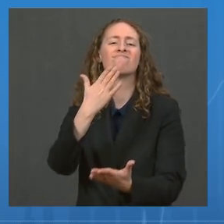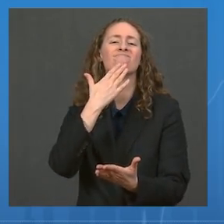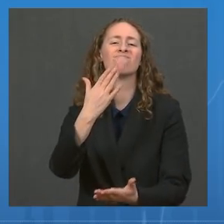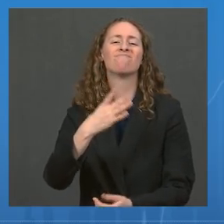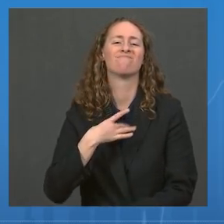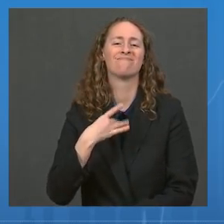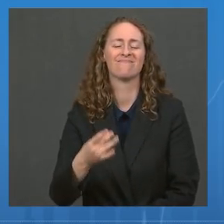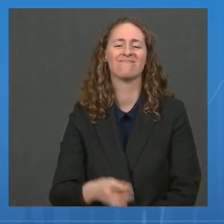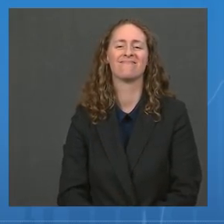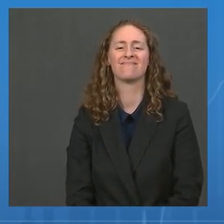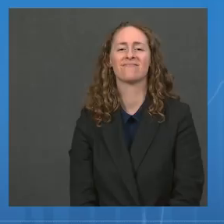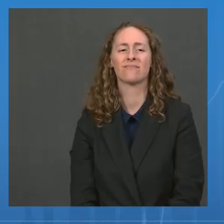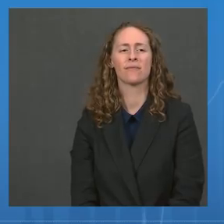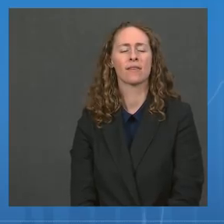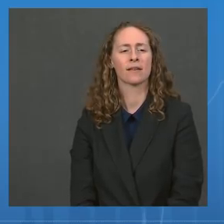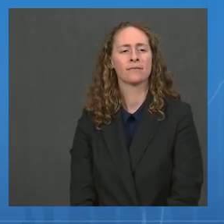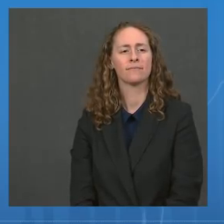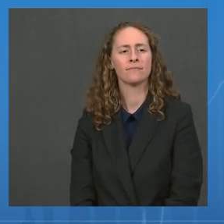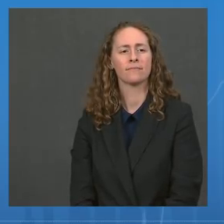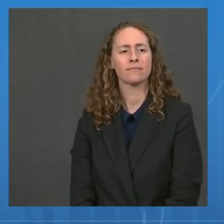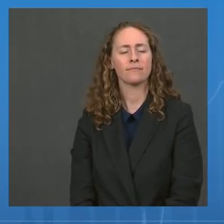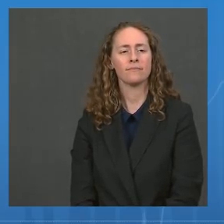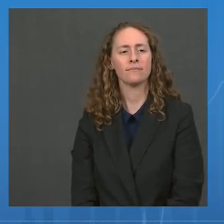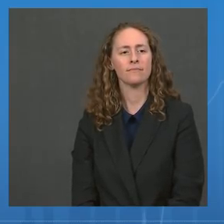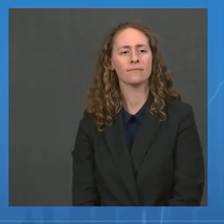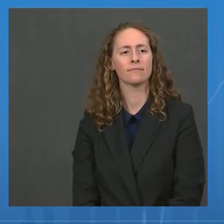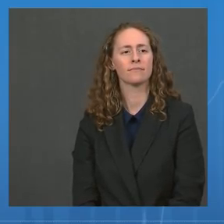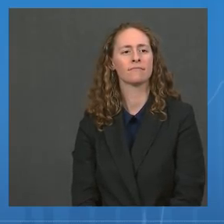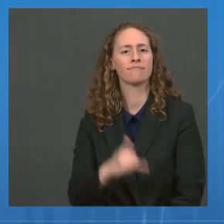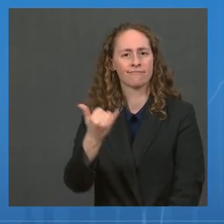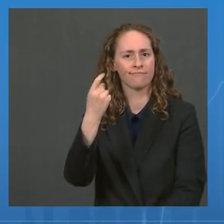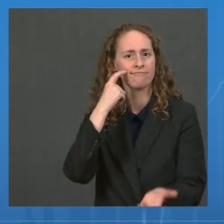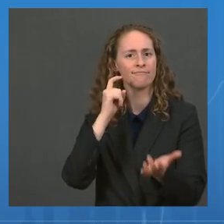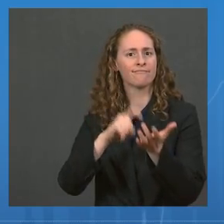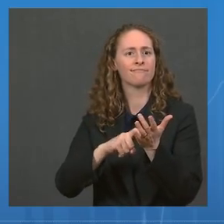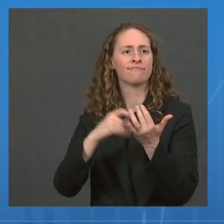As more and more mandates go into place, is the White House